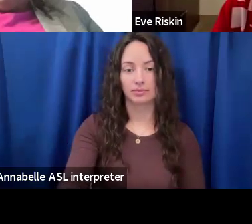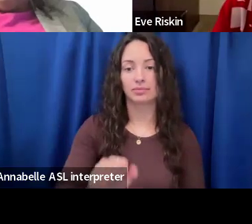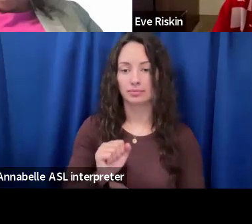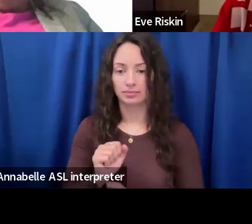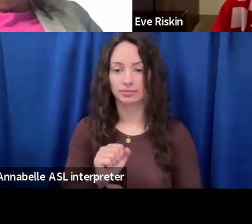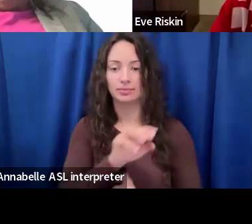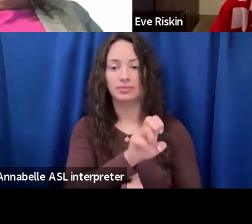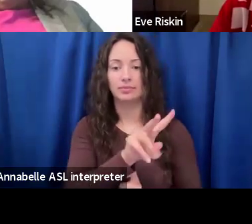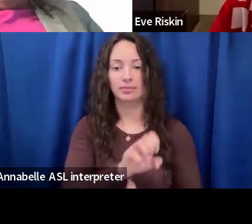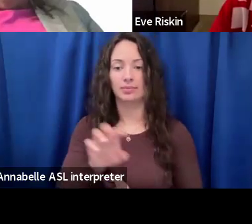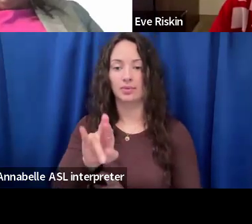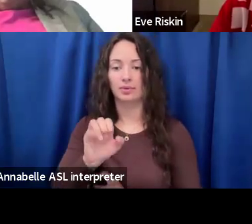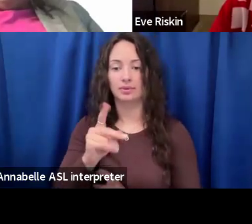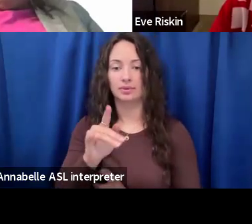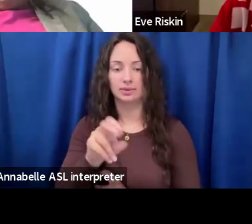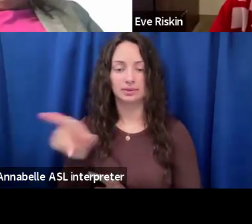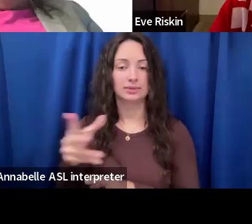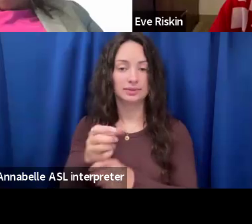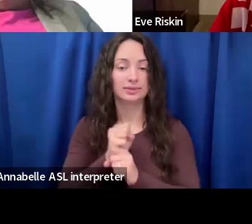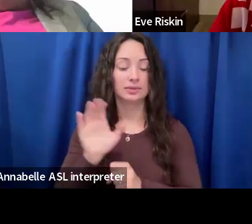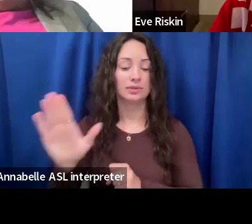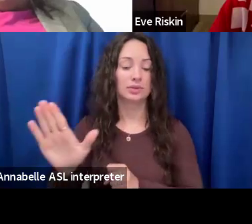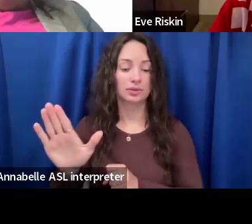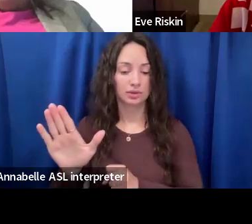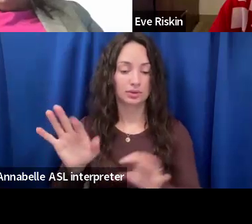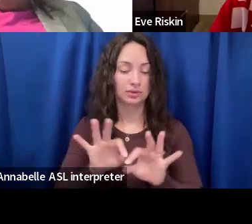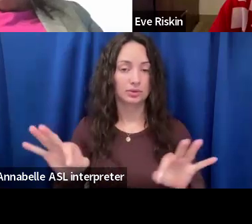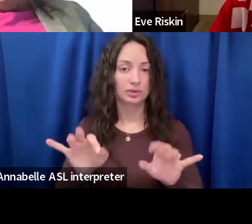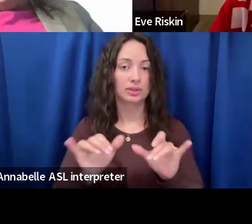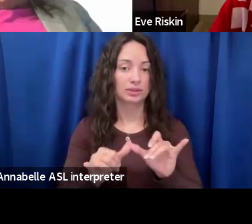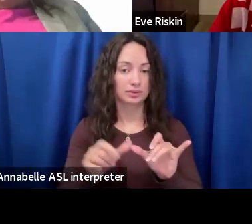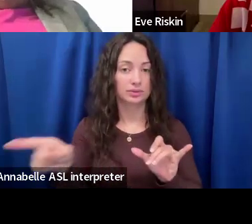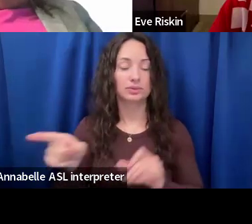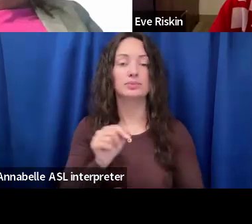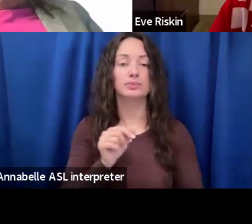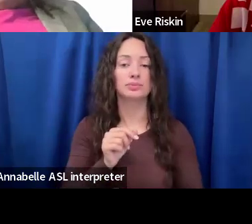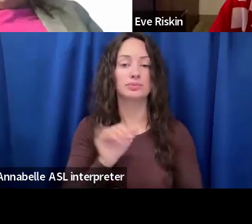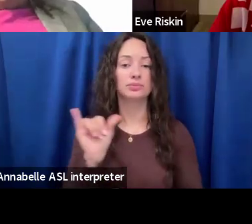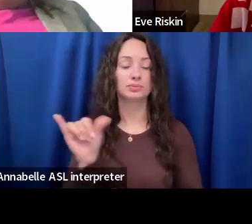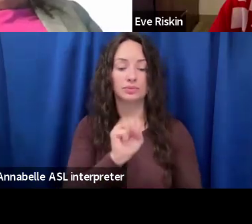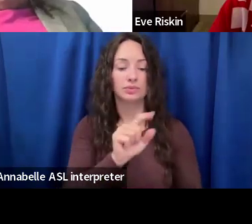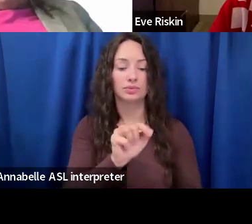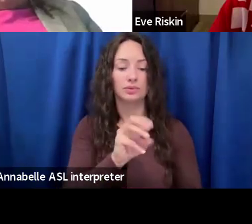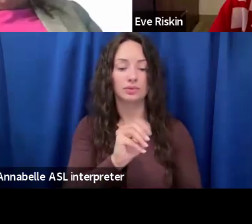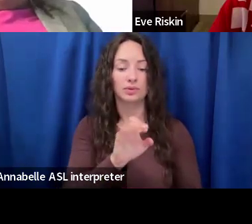from MIT and a graduate degree in the same field from Stanford. She is a professor of electrical